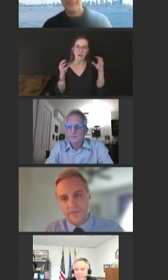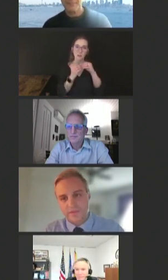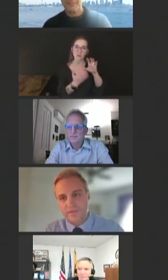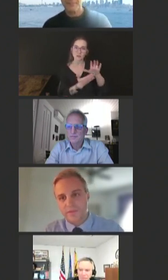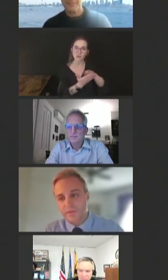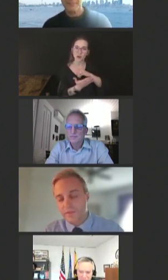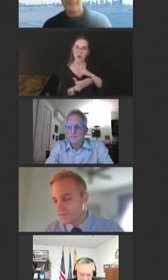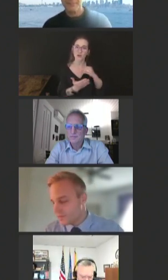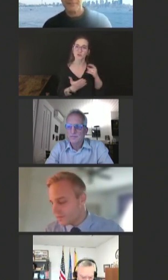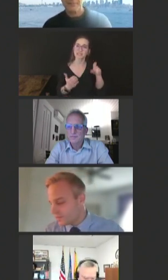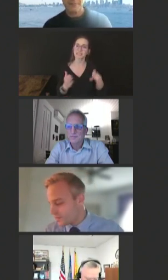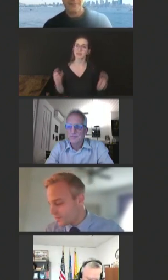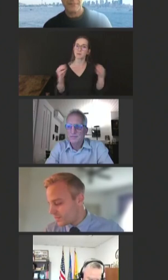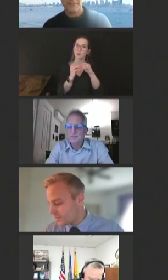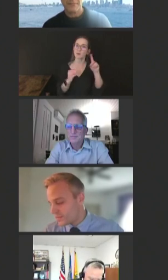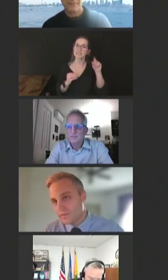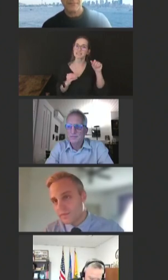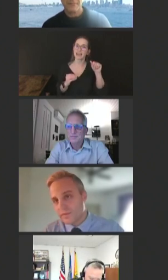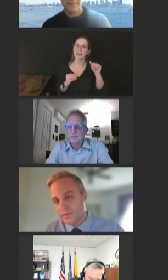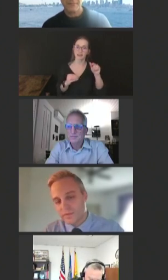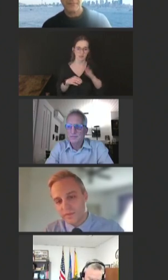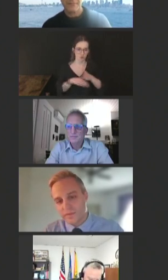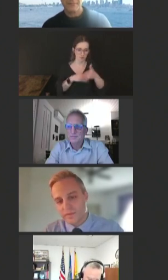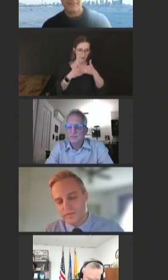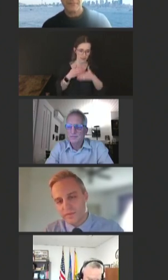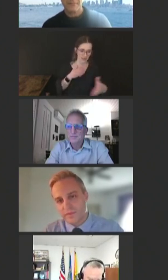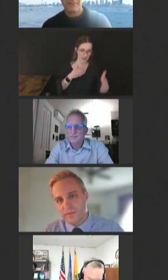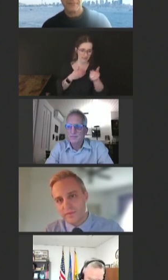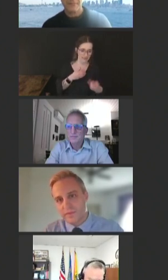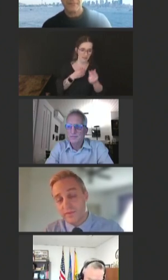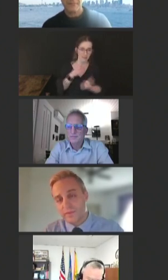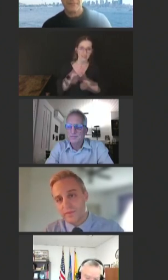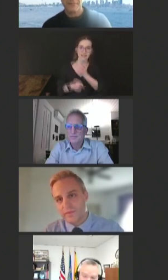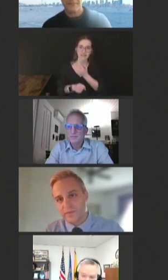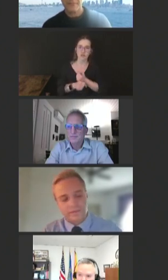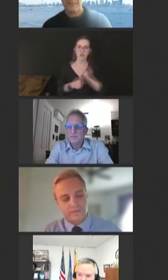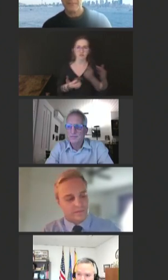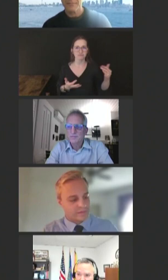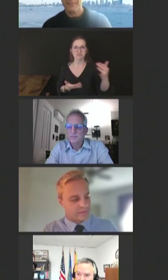the next several years to, sort of, learn -- you know, sort of more about the post-acute sequelae